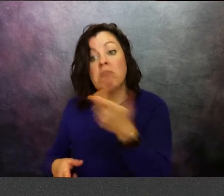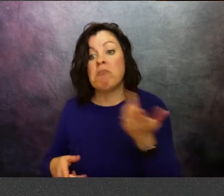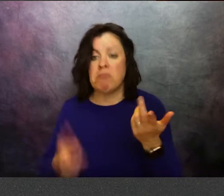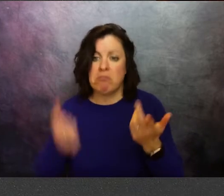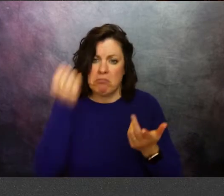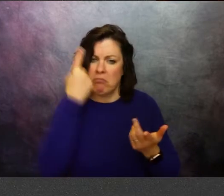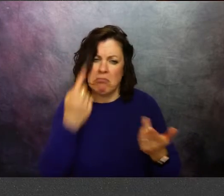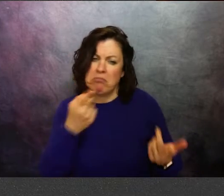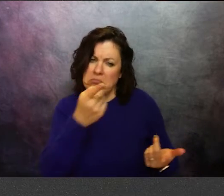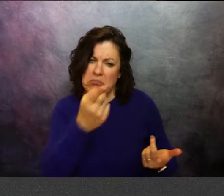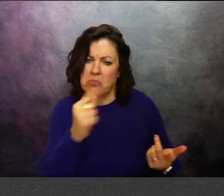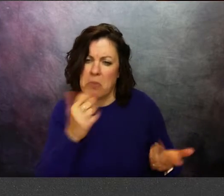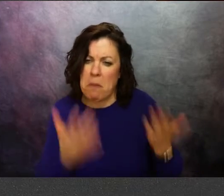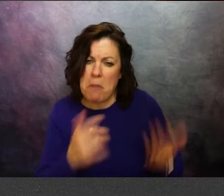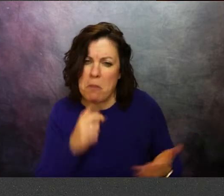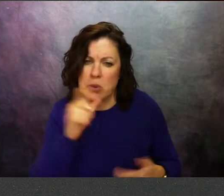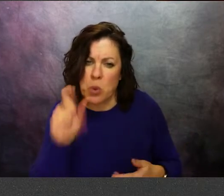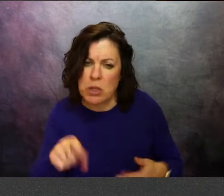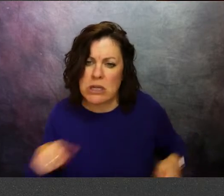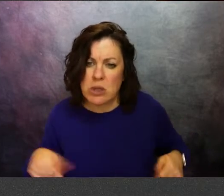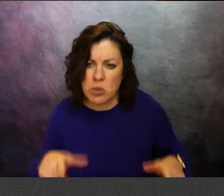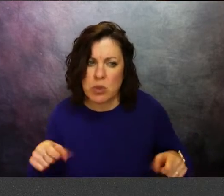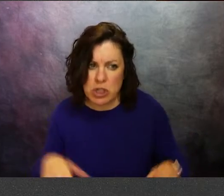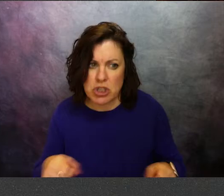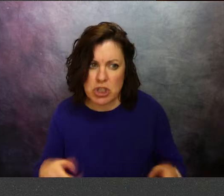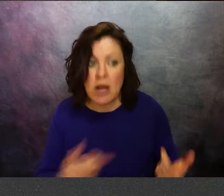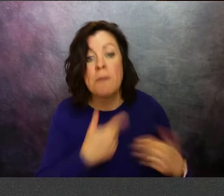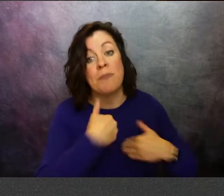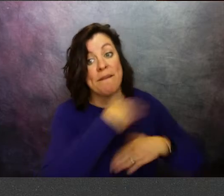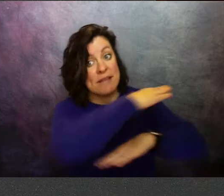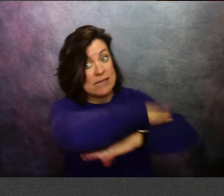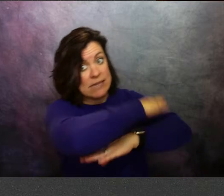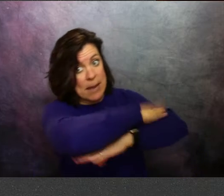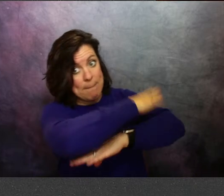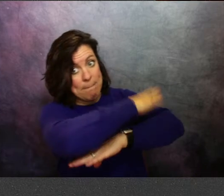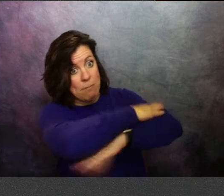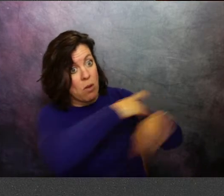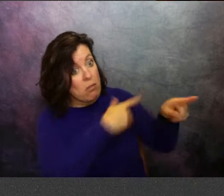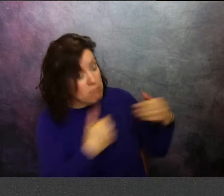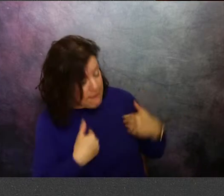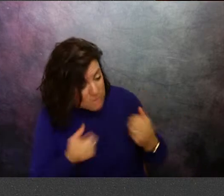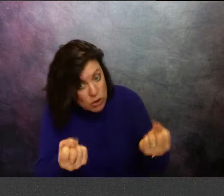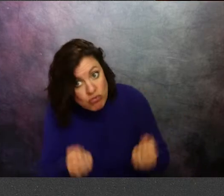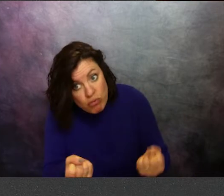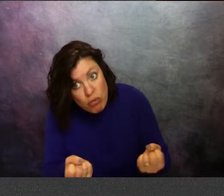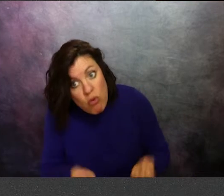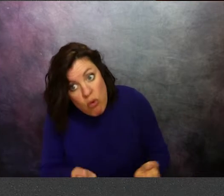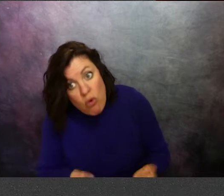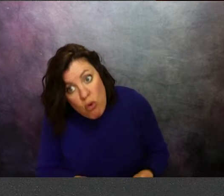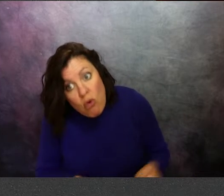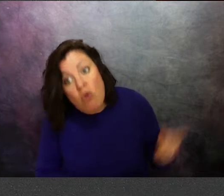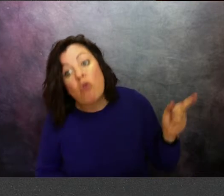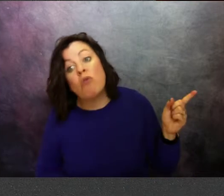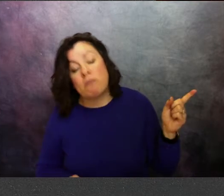So she has to park it nearby. She has a little table. She has a dresser and usually they're shaped like